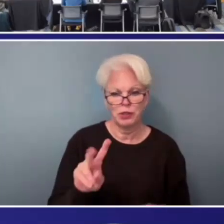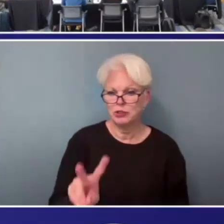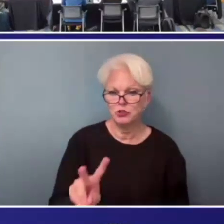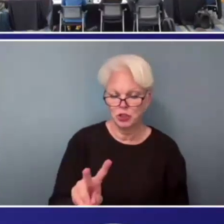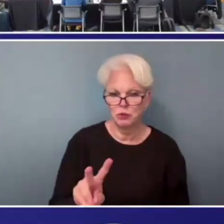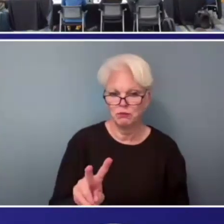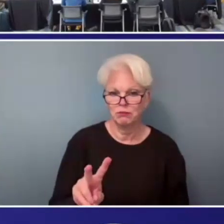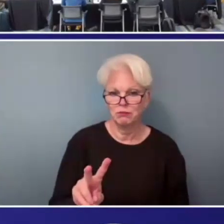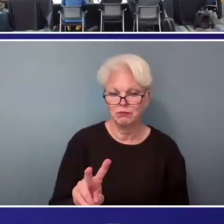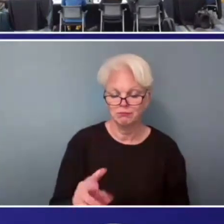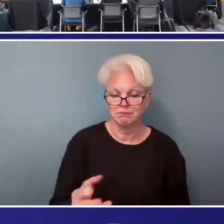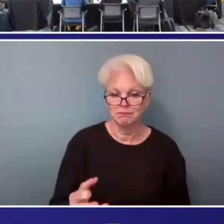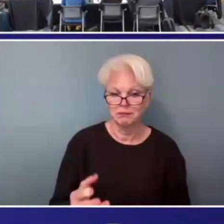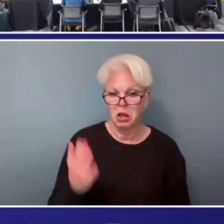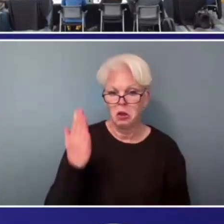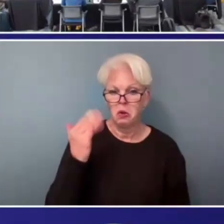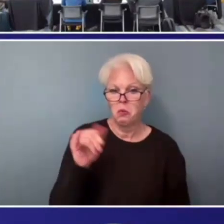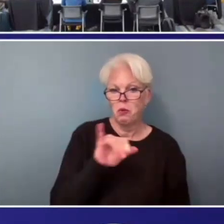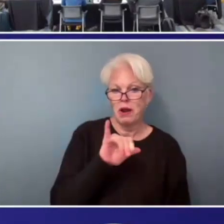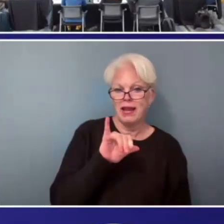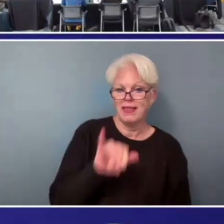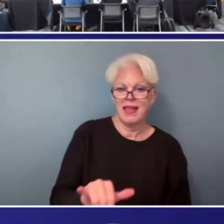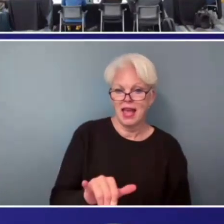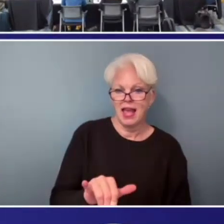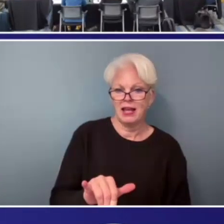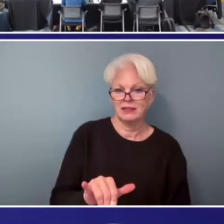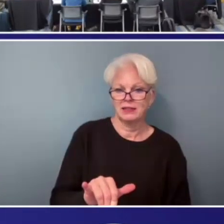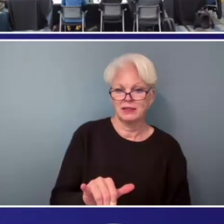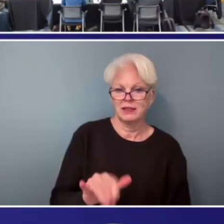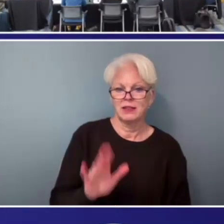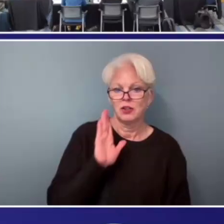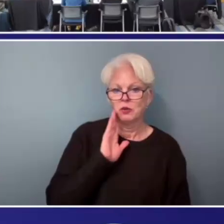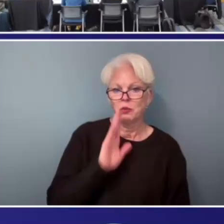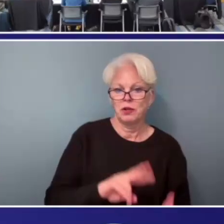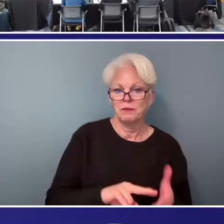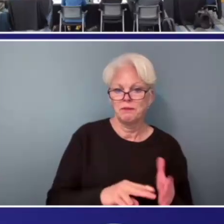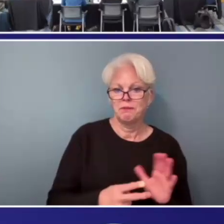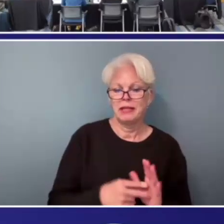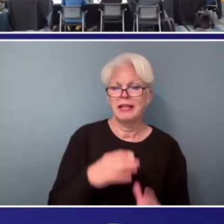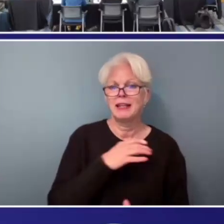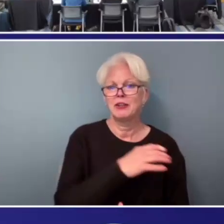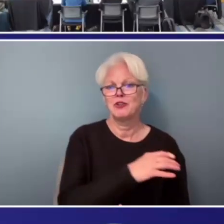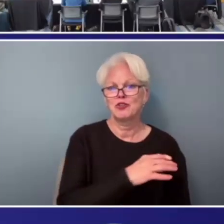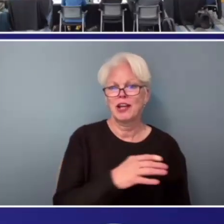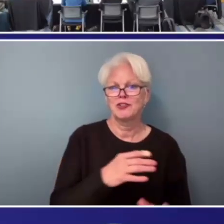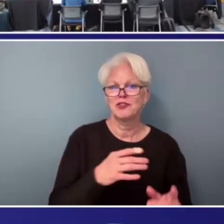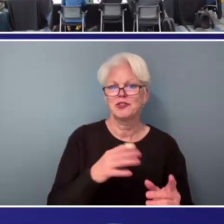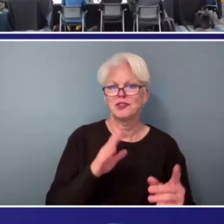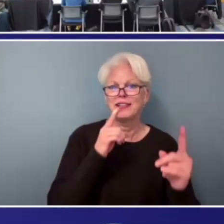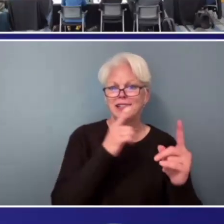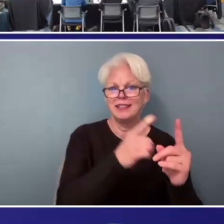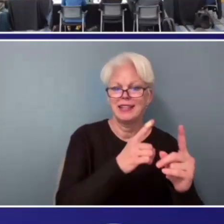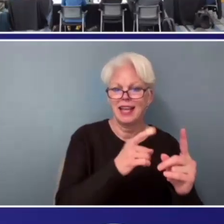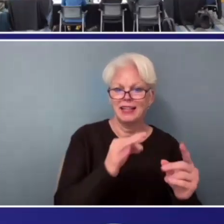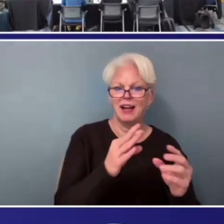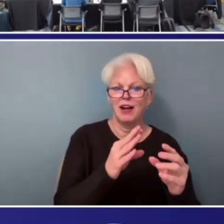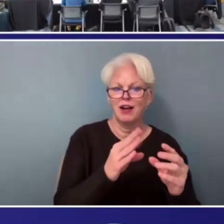why that therefore implies congressional intent of greater specificity?